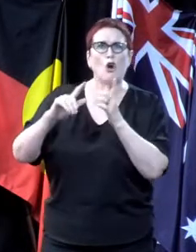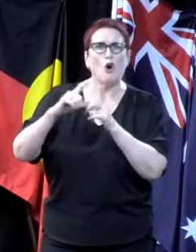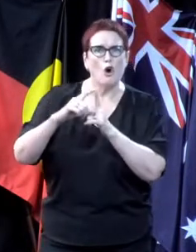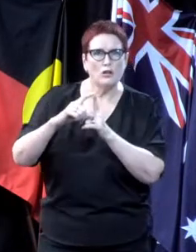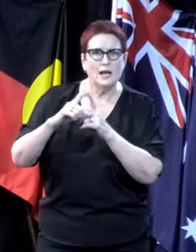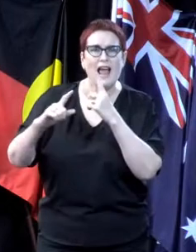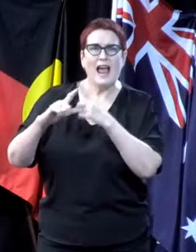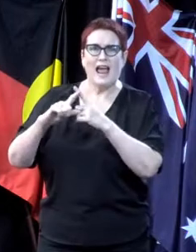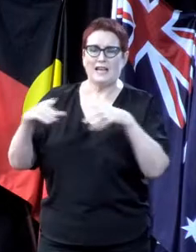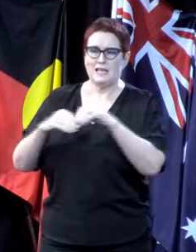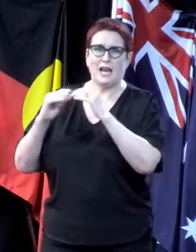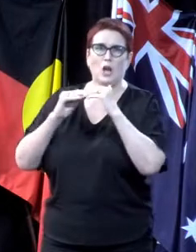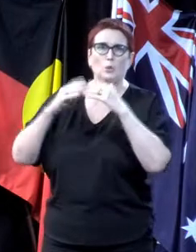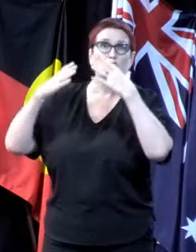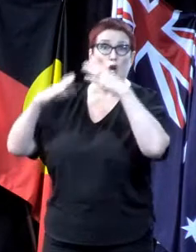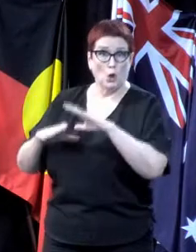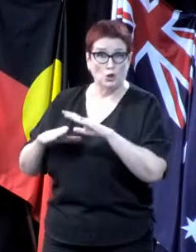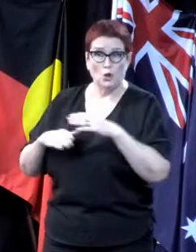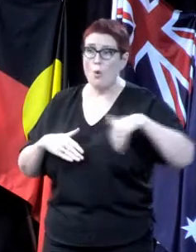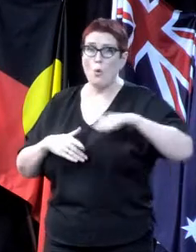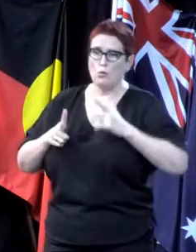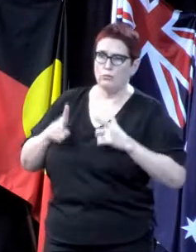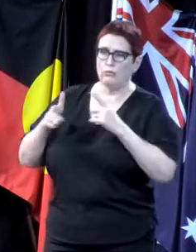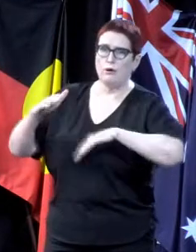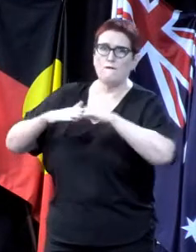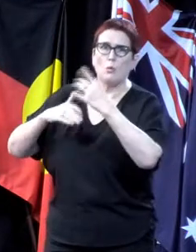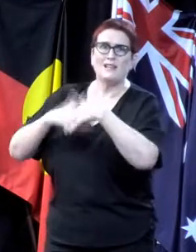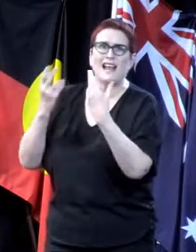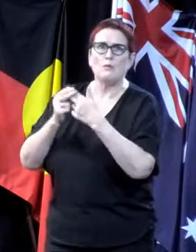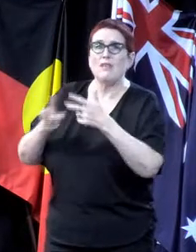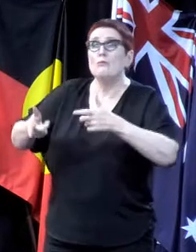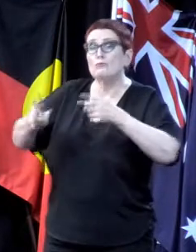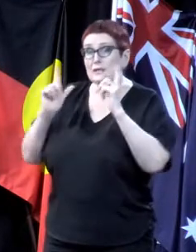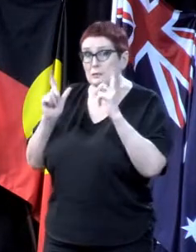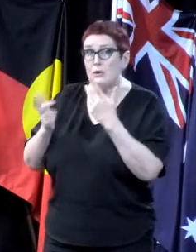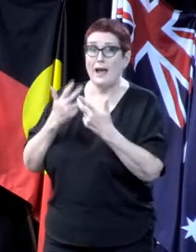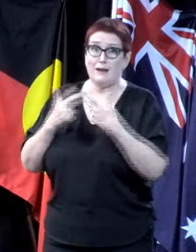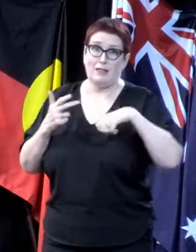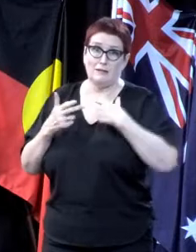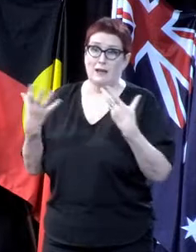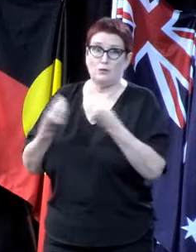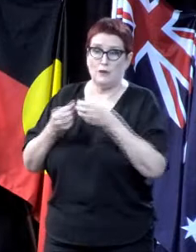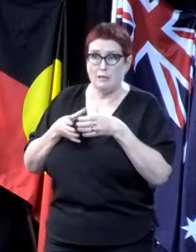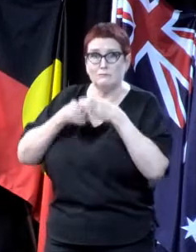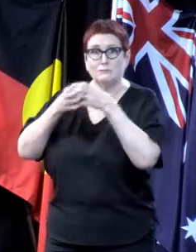And we attend a day with the principal and with other staff members who wish to attend.